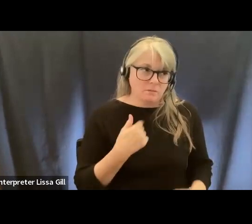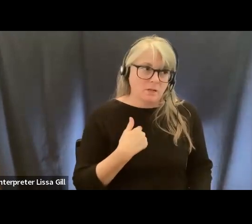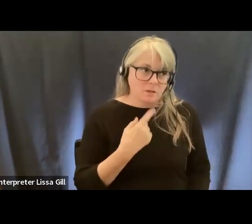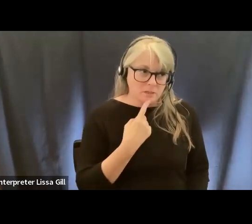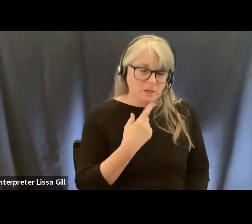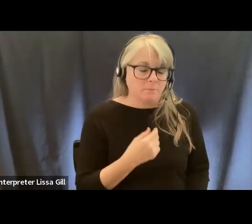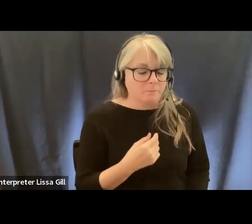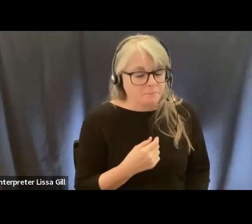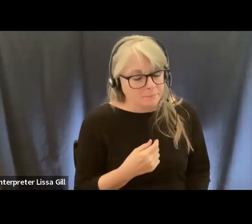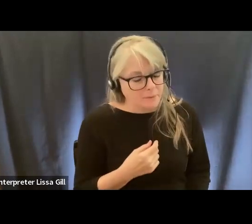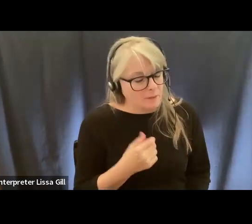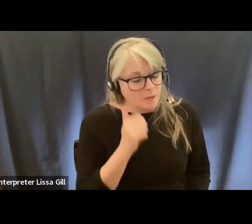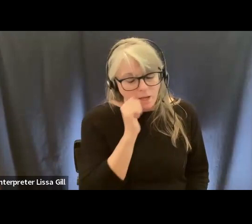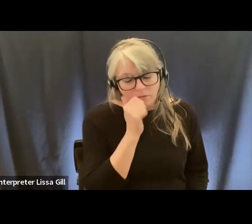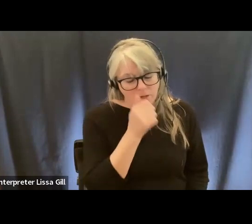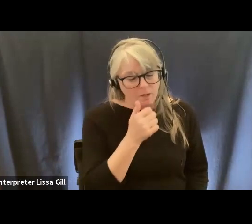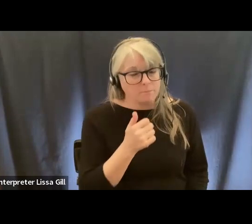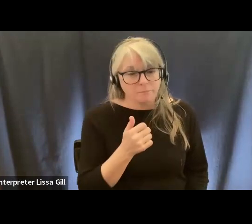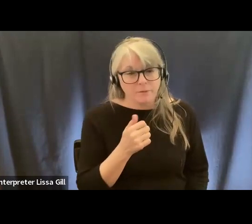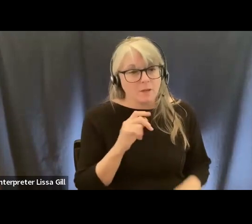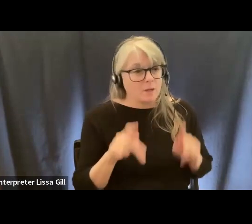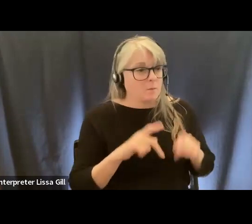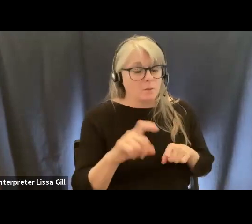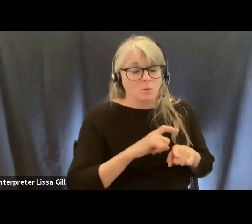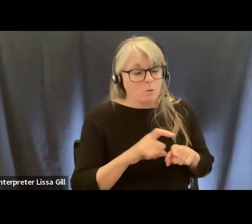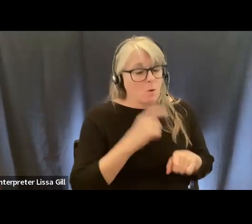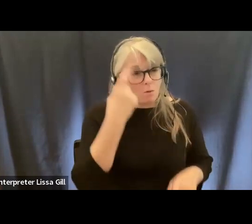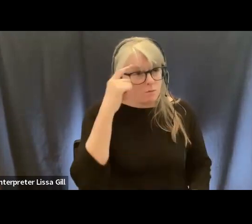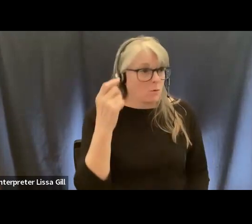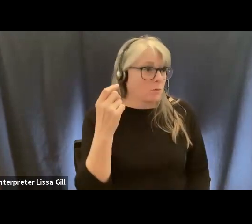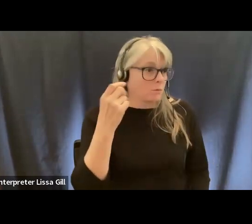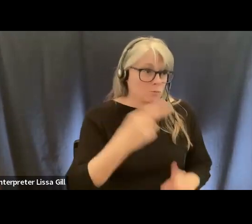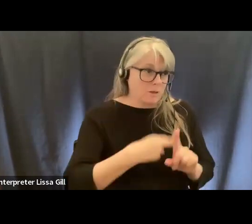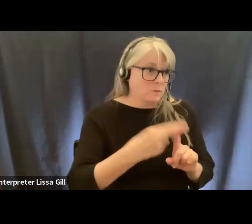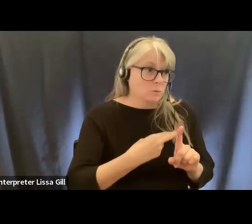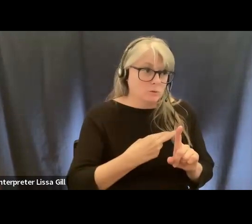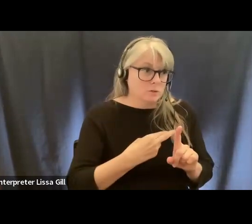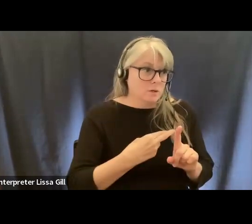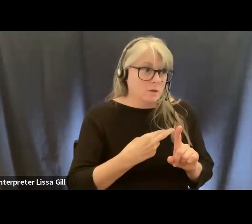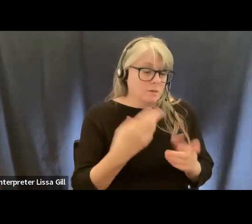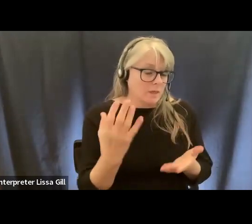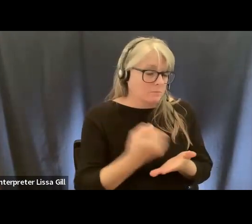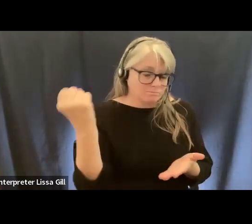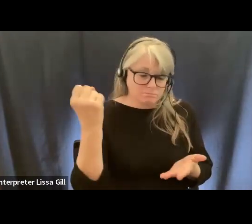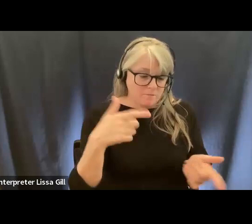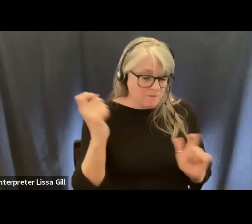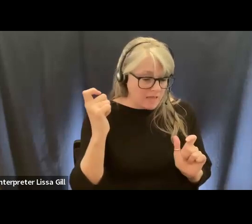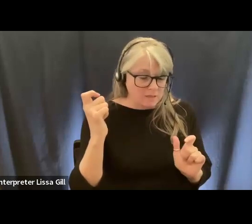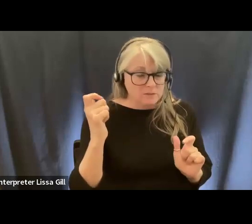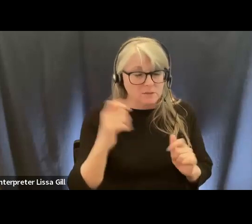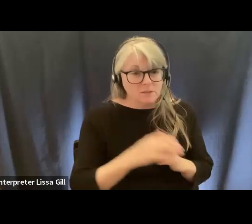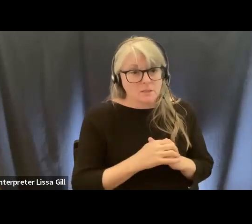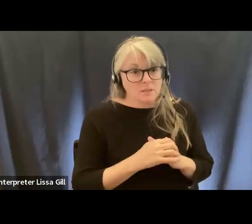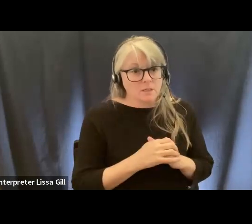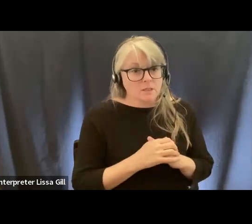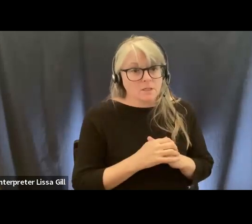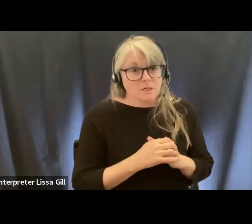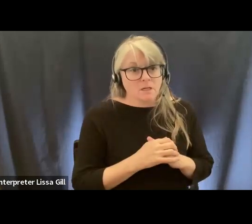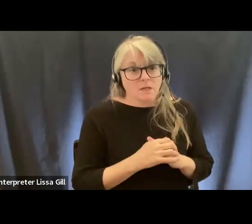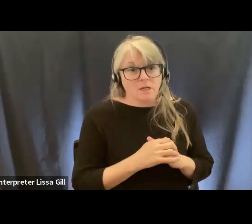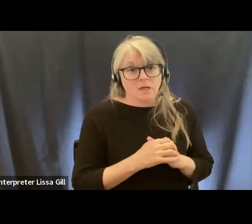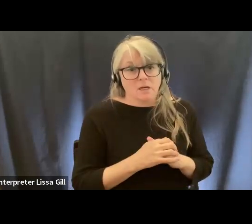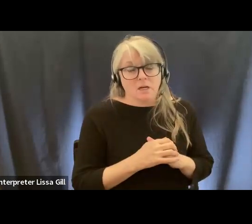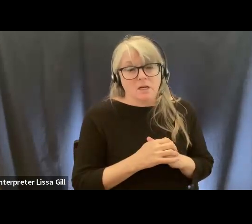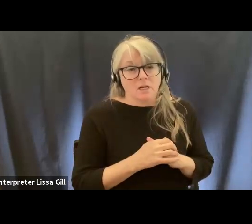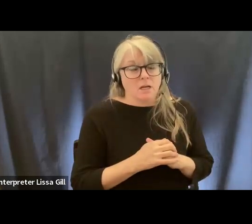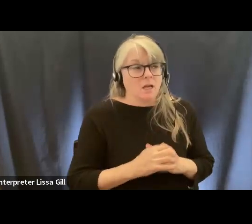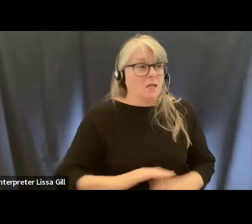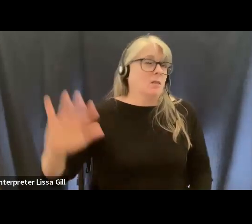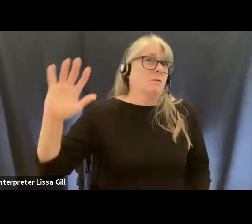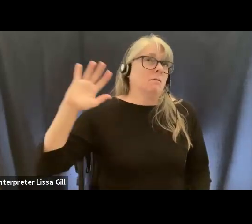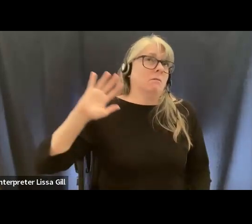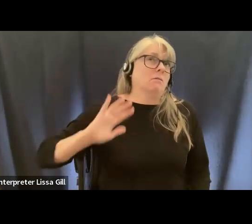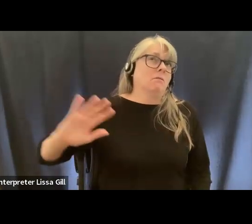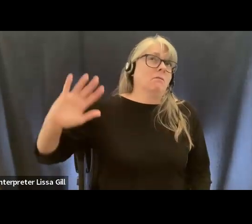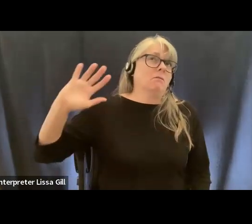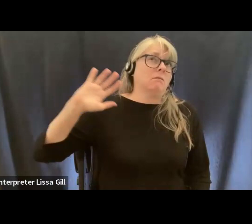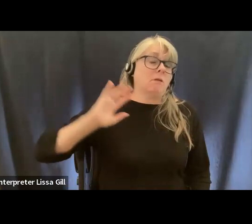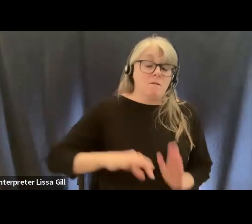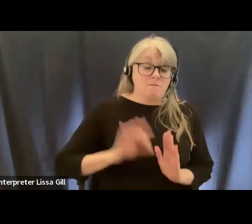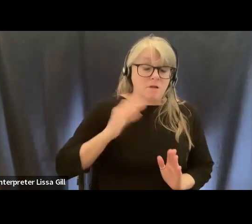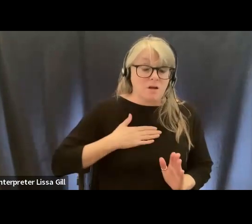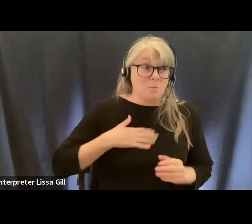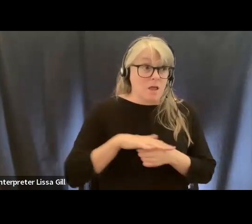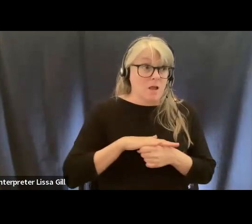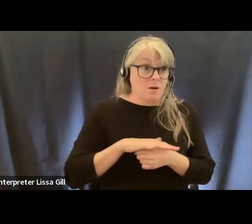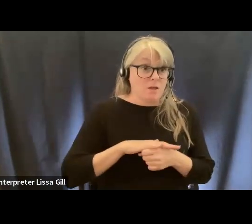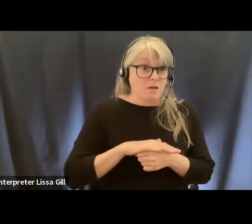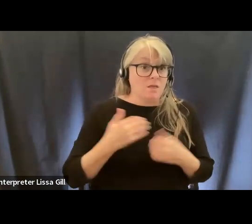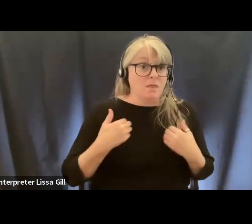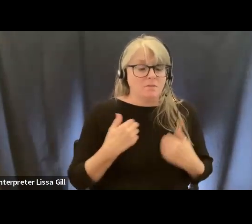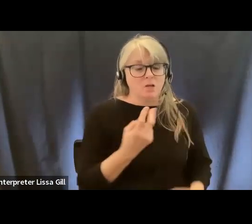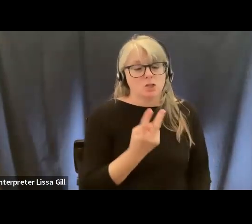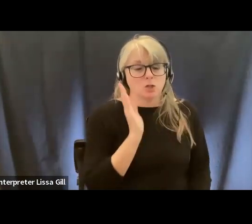Every day we have people call for rentals. Rentals go very fast if they're halfway decent and The days are long gone past where you can find in my area, especially where I am, that there's a 2 bedroom.